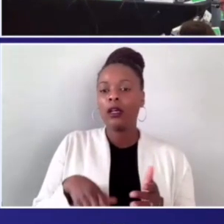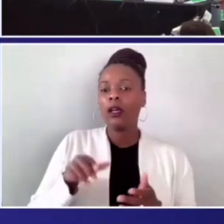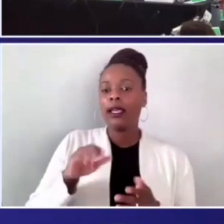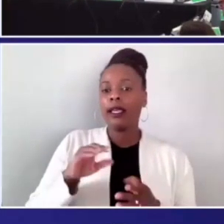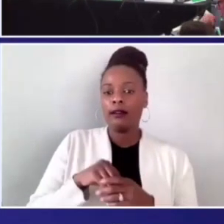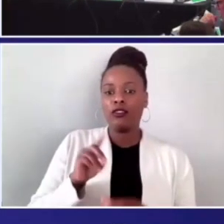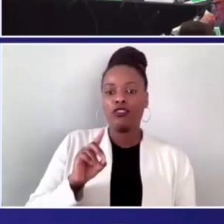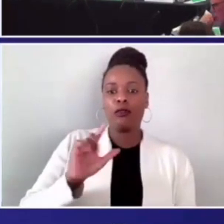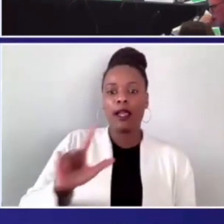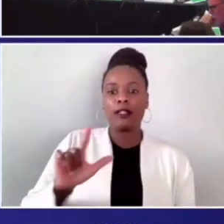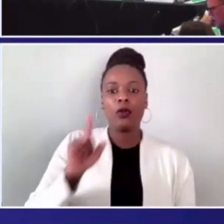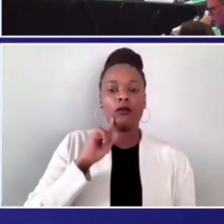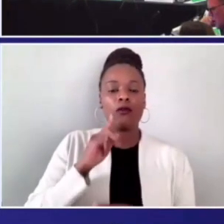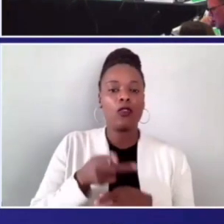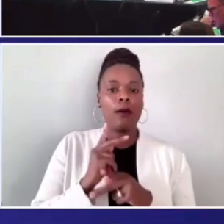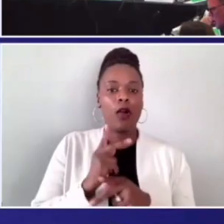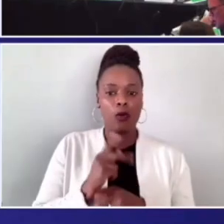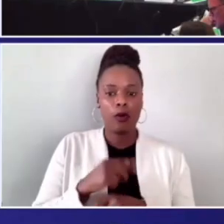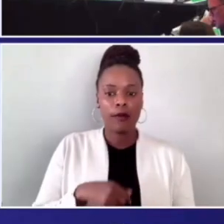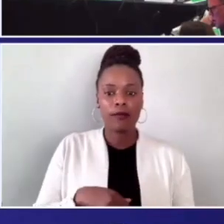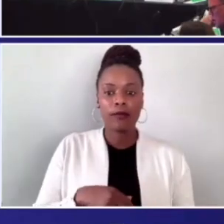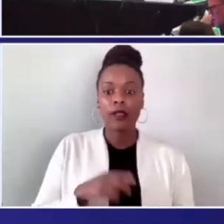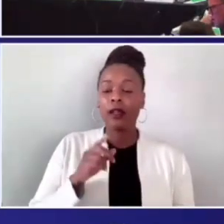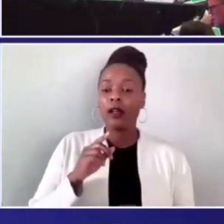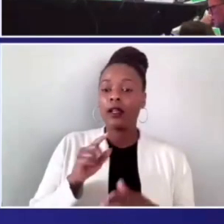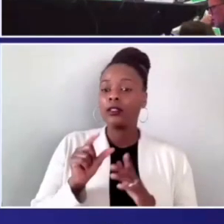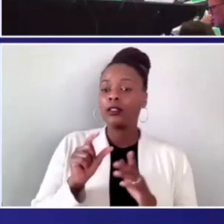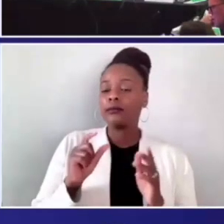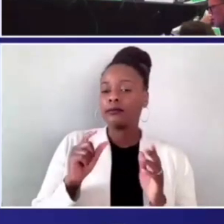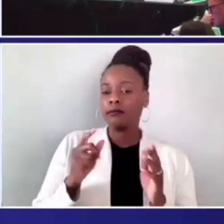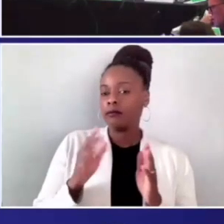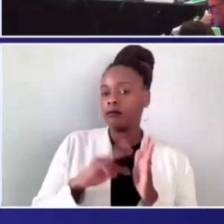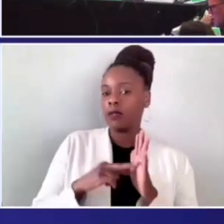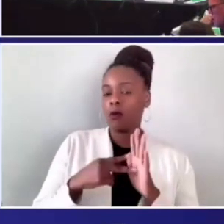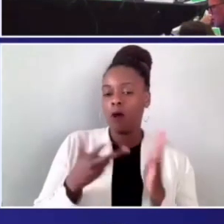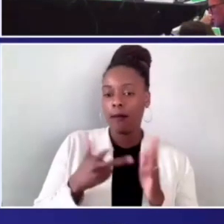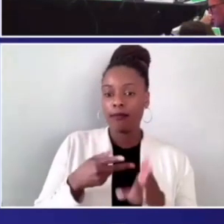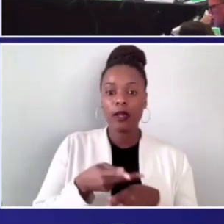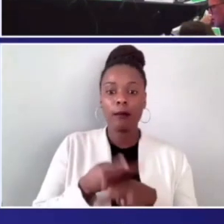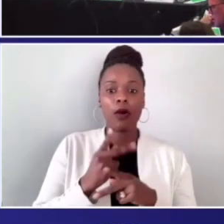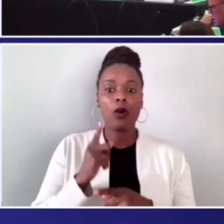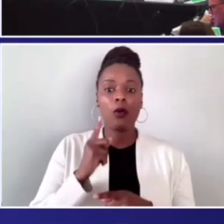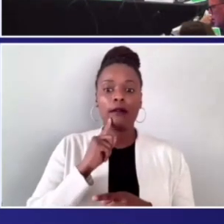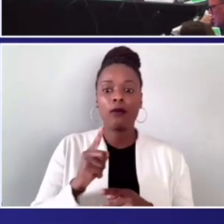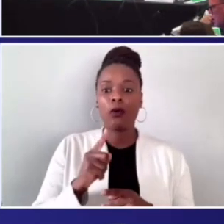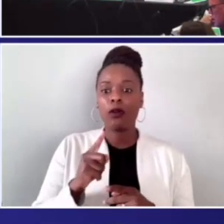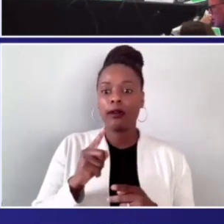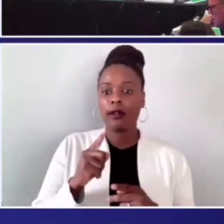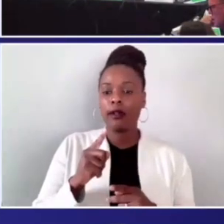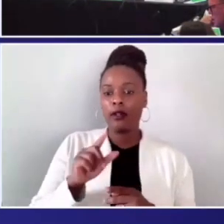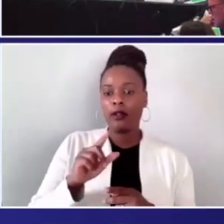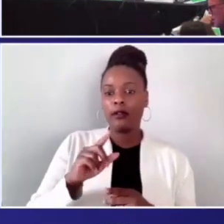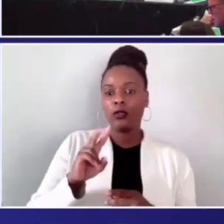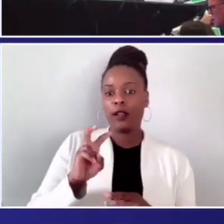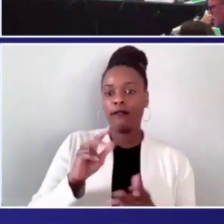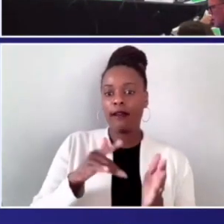For a borrower with a total outstanding principal of less than $25,000, a period of ten years. For a borrower with a total outstanding